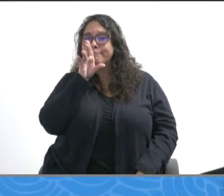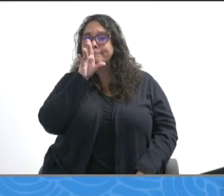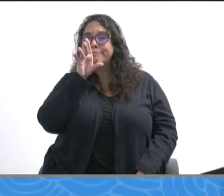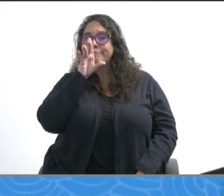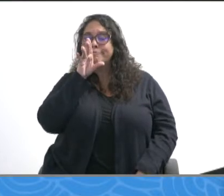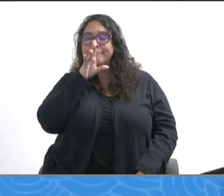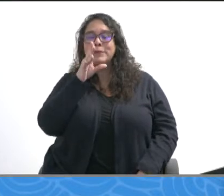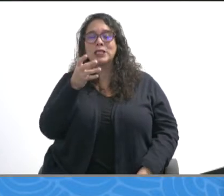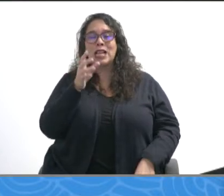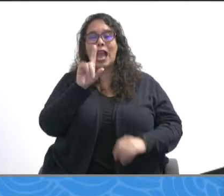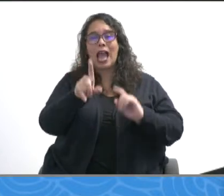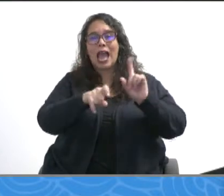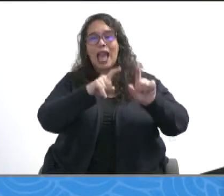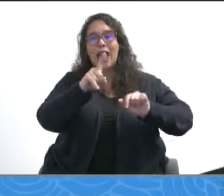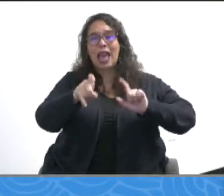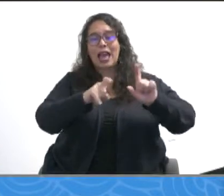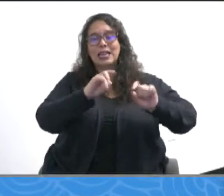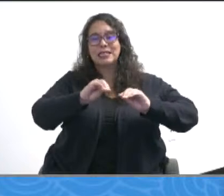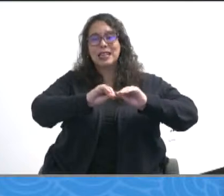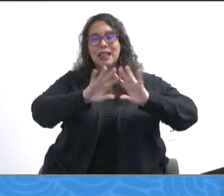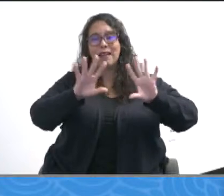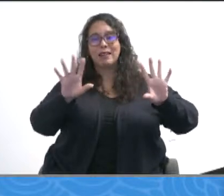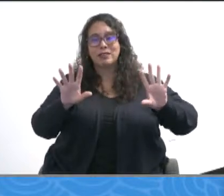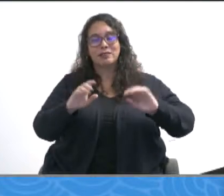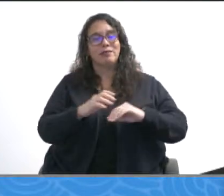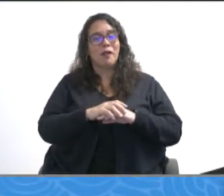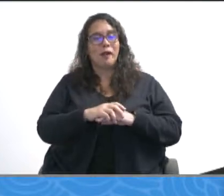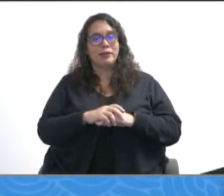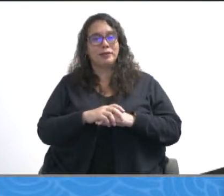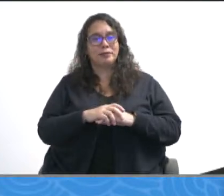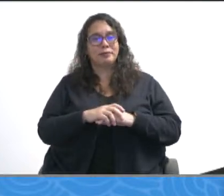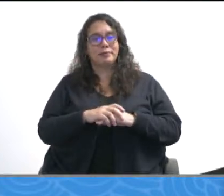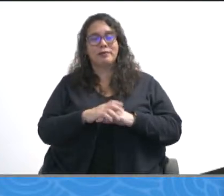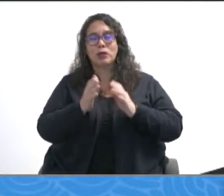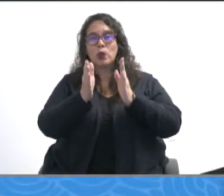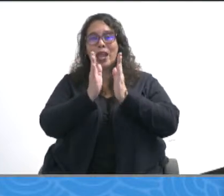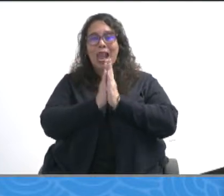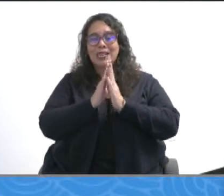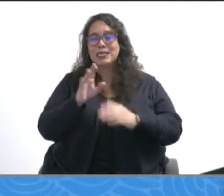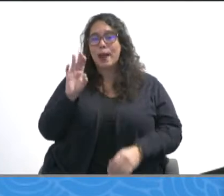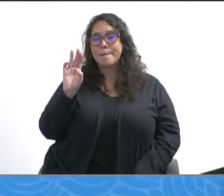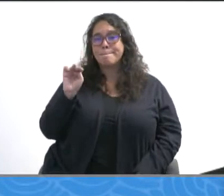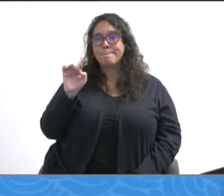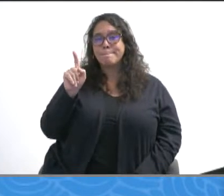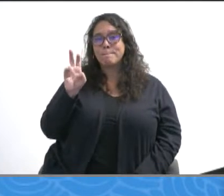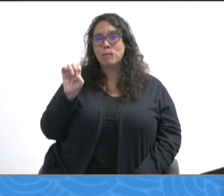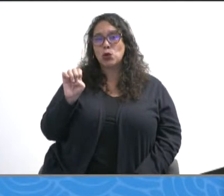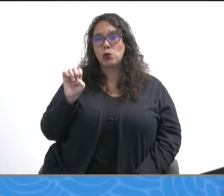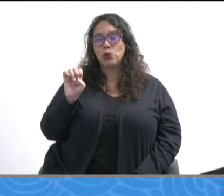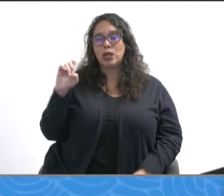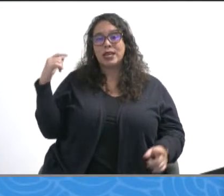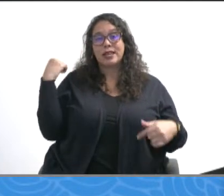or ask any clarifying questions. We do ask that you mute your mic, unless you're speaking with a group,